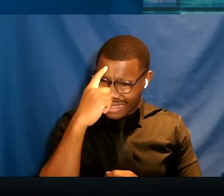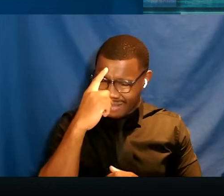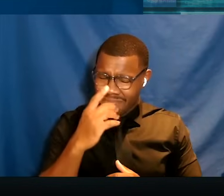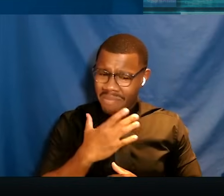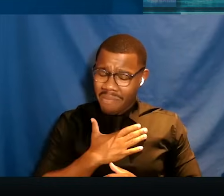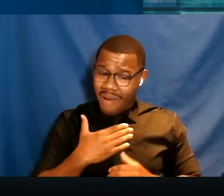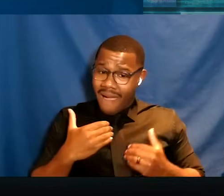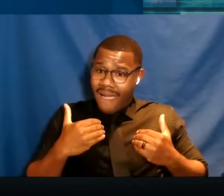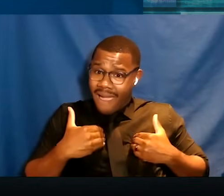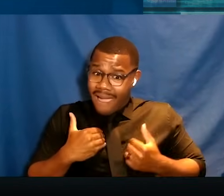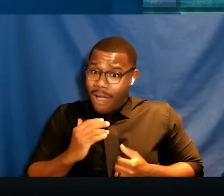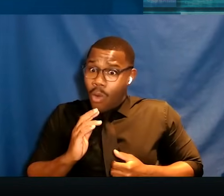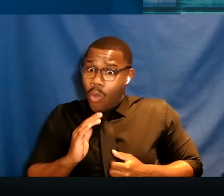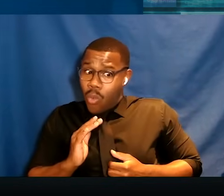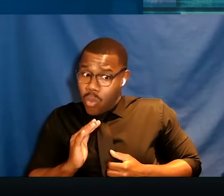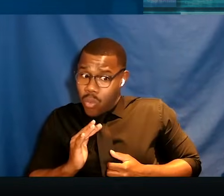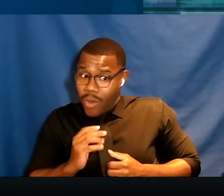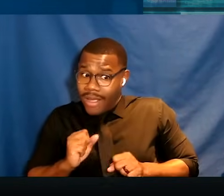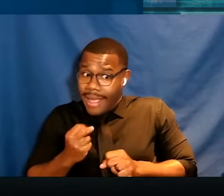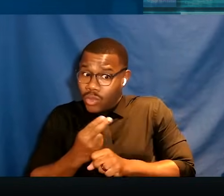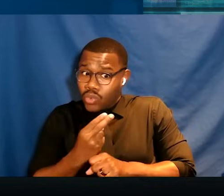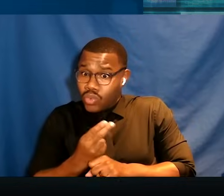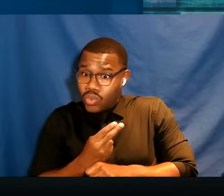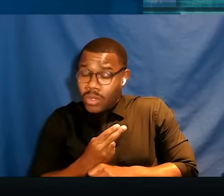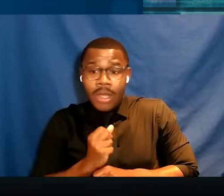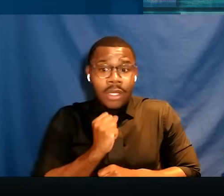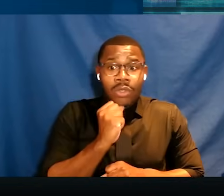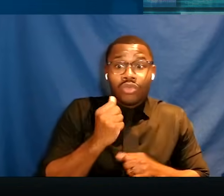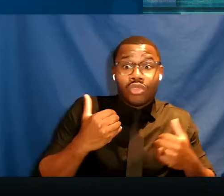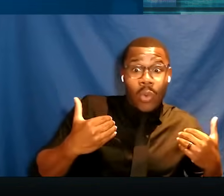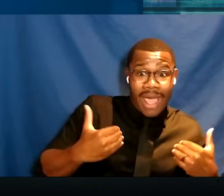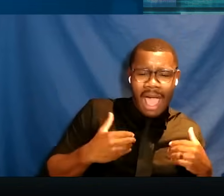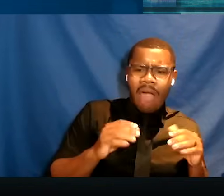And you remember that this is now, at this point, a two and a half year contract and educate yourself